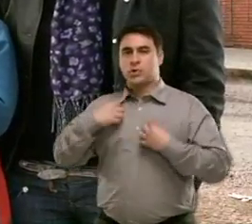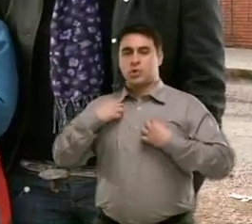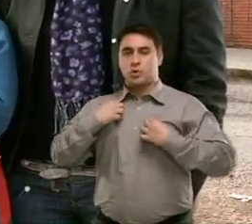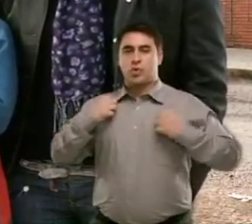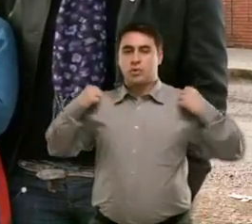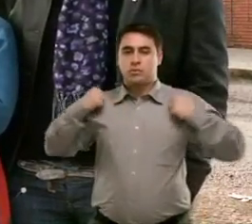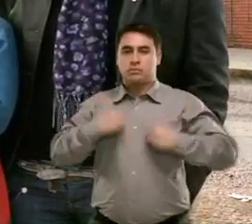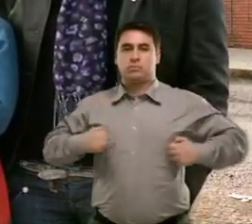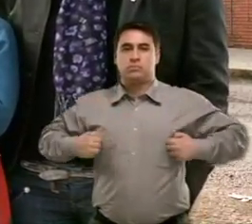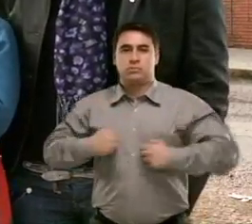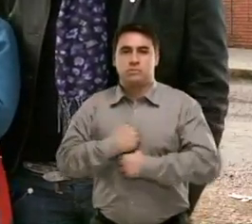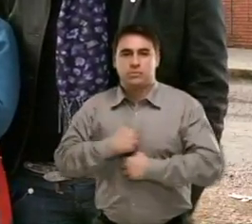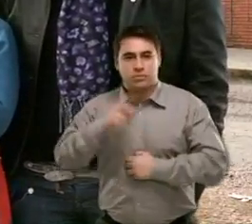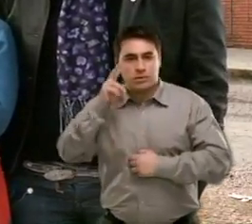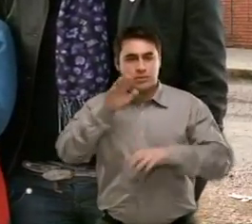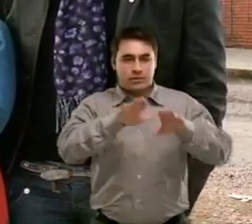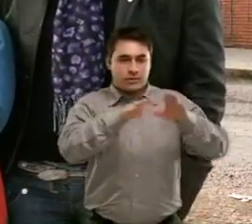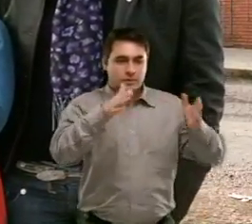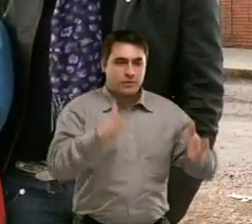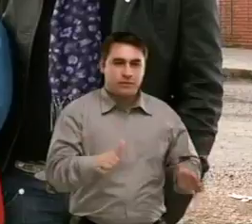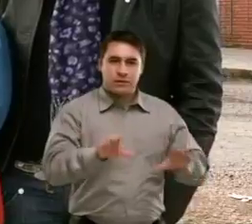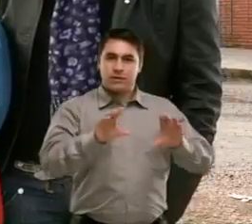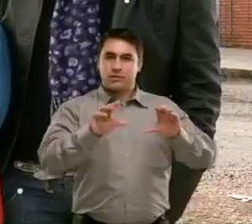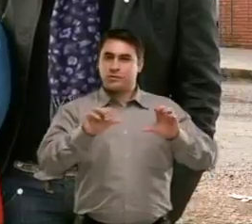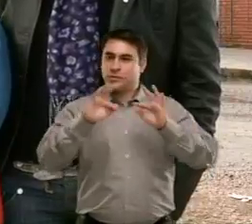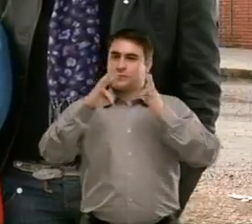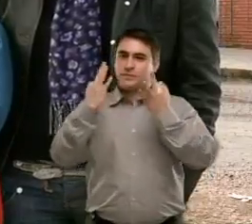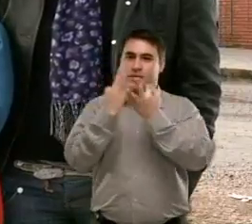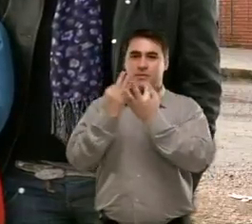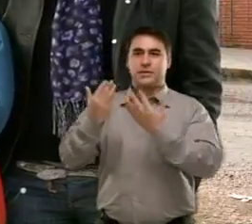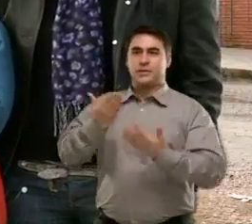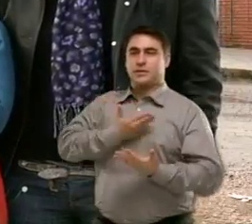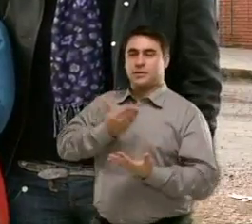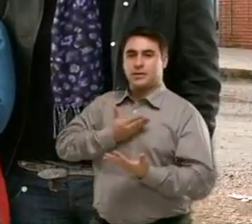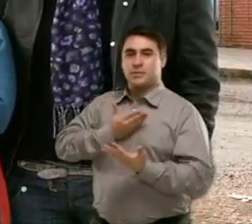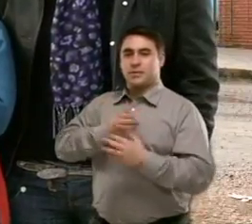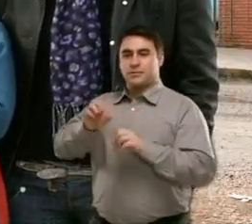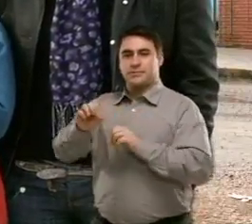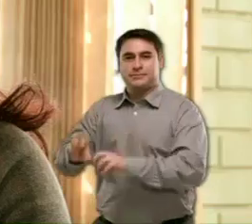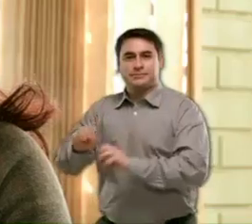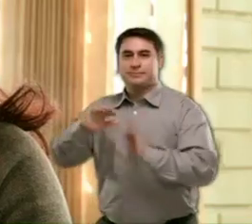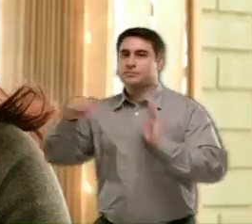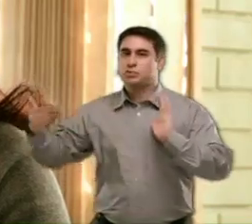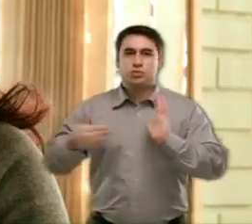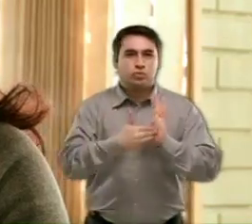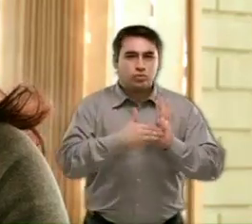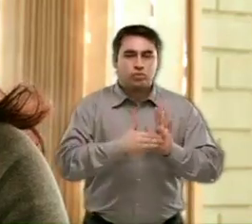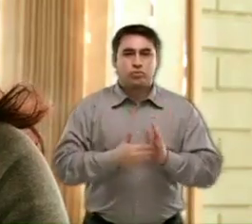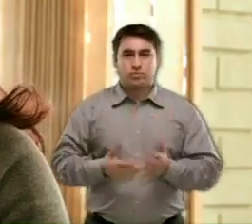family, classmates, teachers, everything. Wellington is a boy who has changed a lot as well.